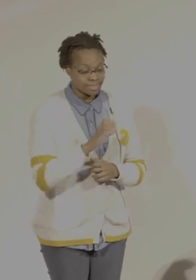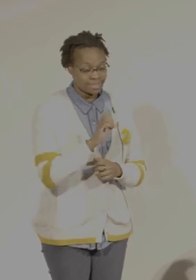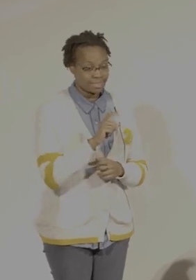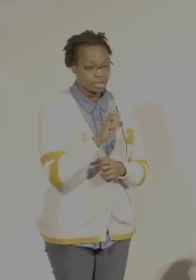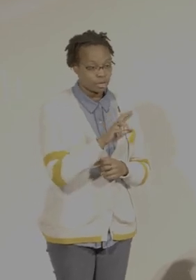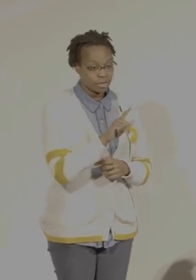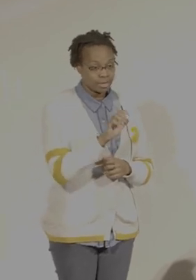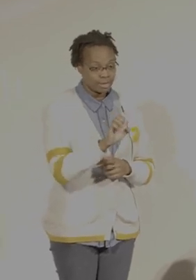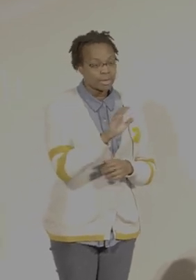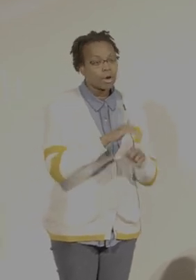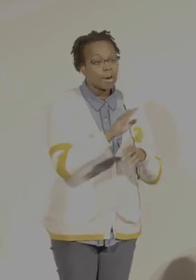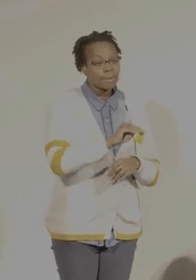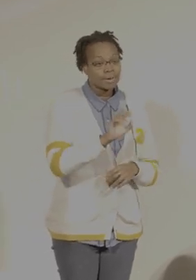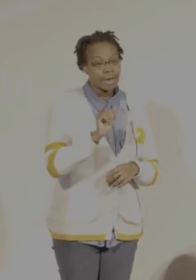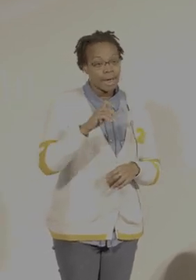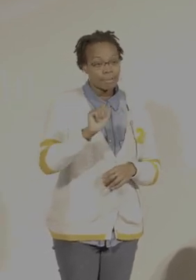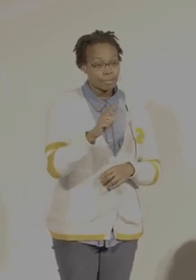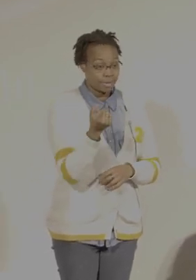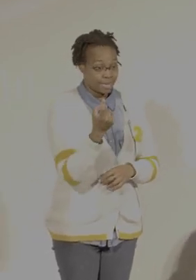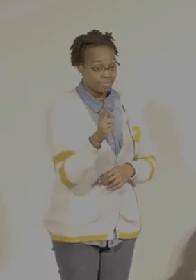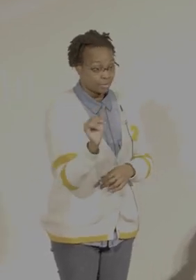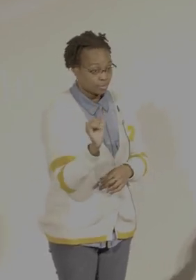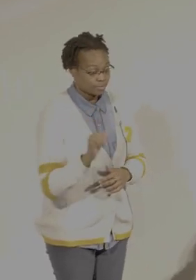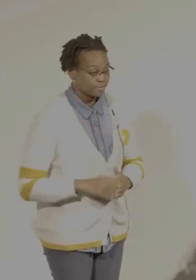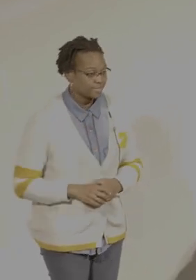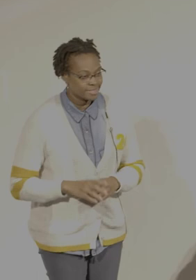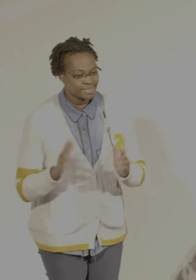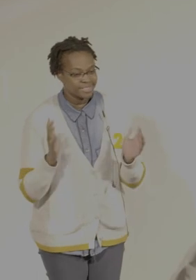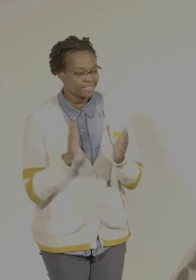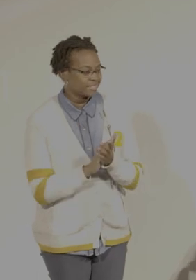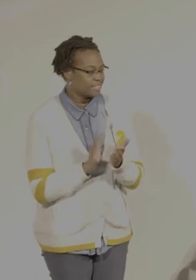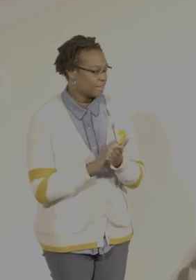April 11th starting then too. So yes. (audience clapping)